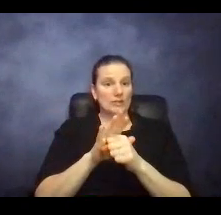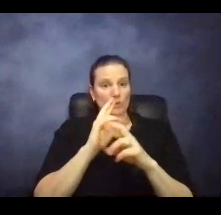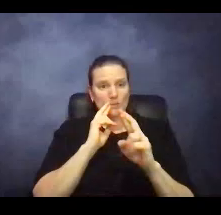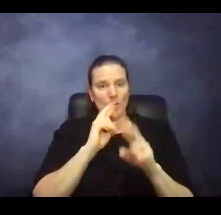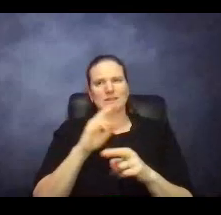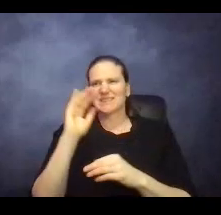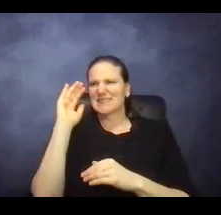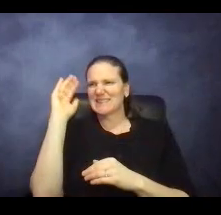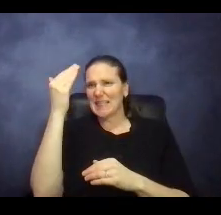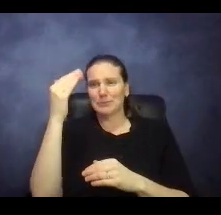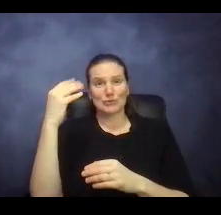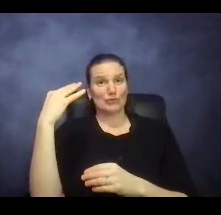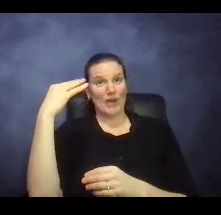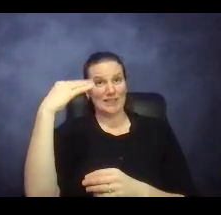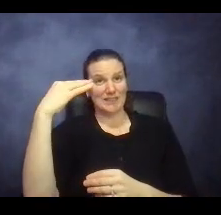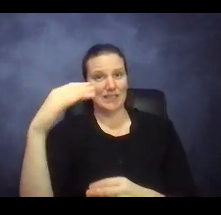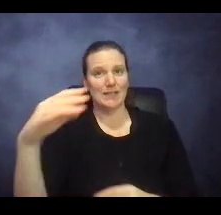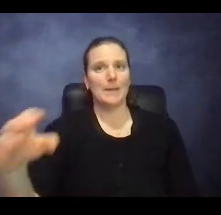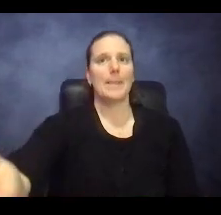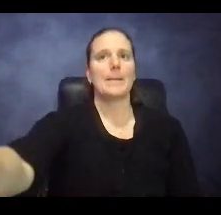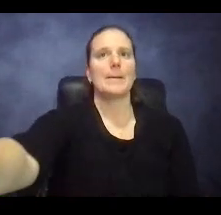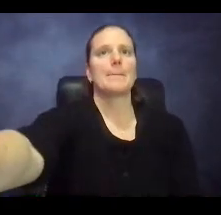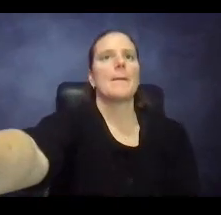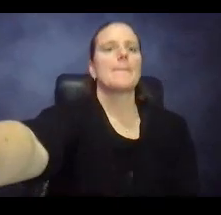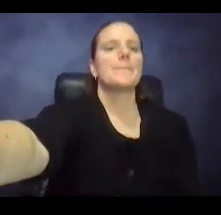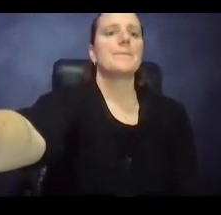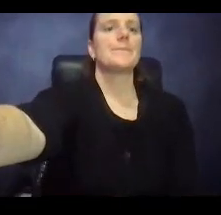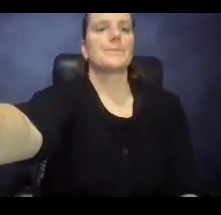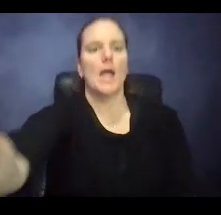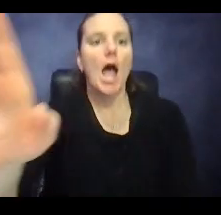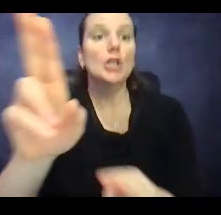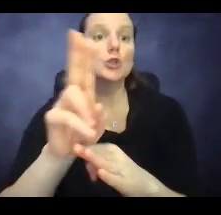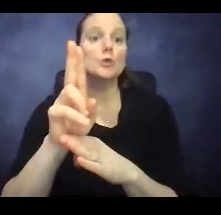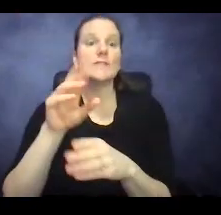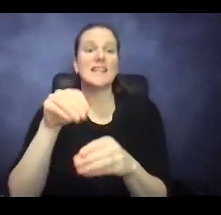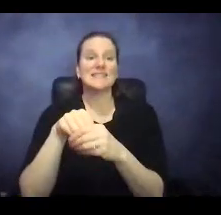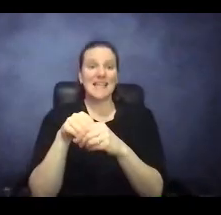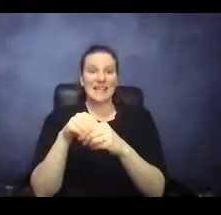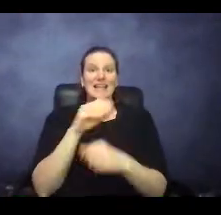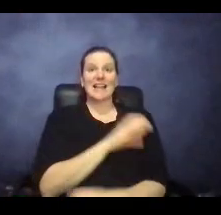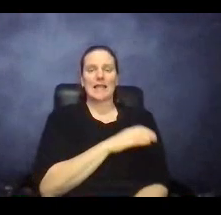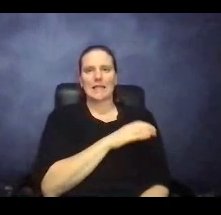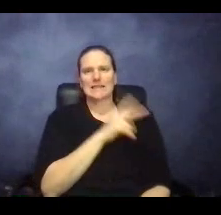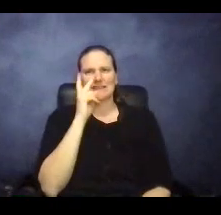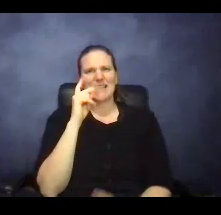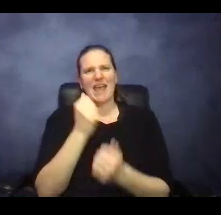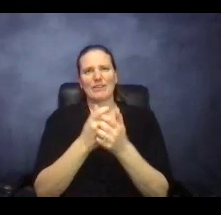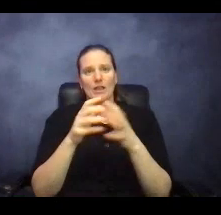but it's one of the my favorite tools to use in clinic. I want you to see how everything is affected or everything affects each other.